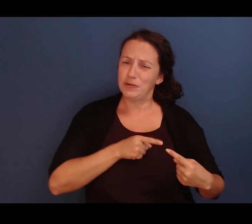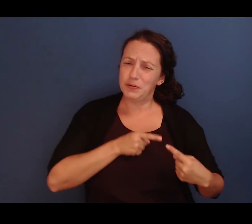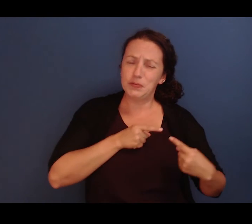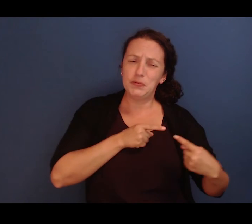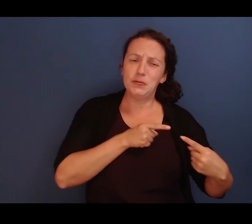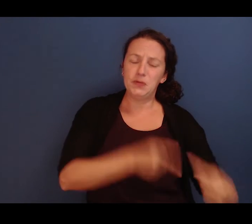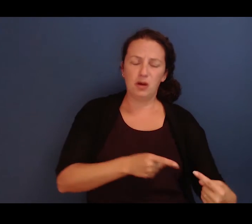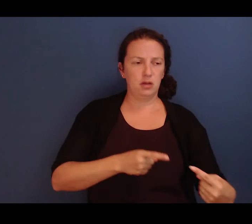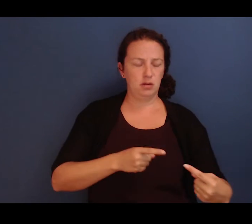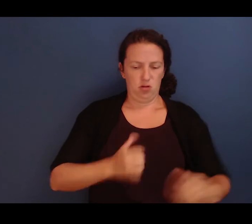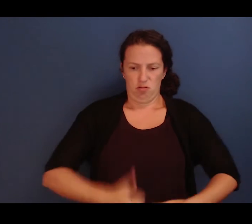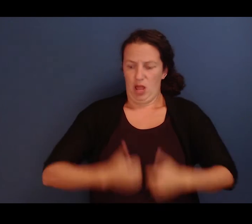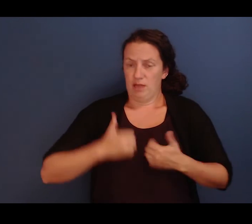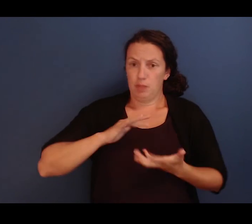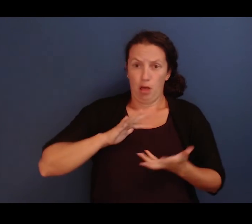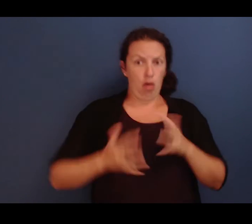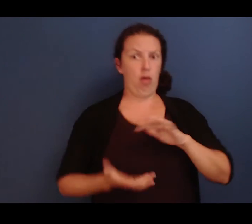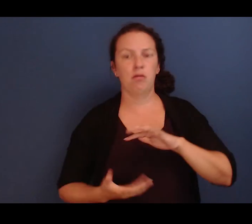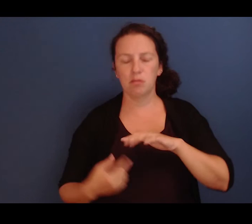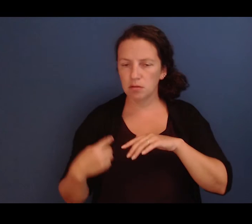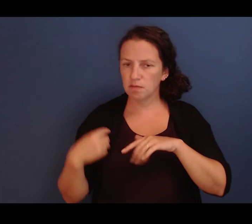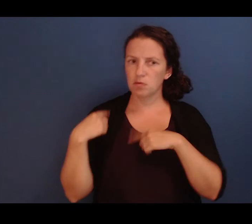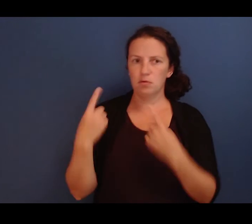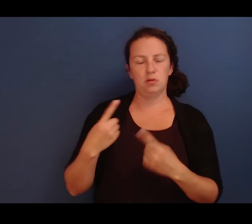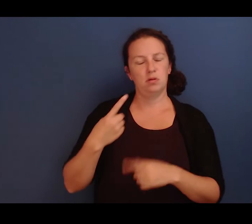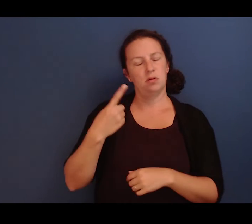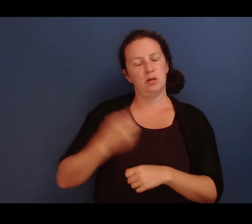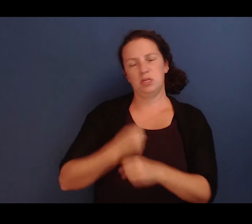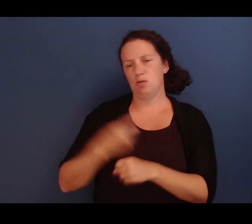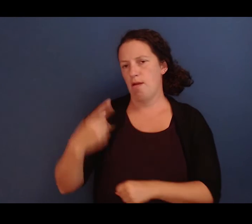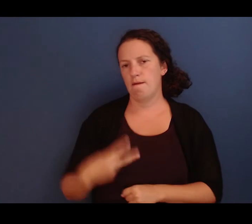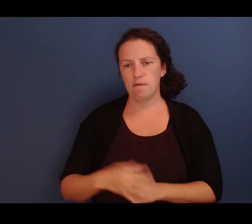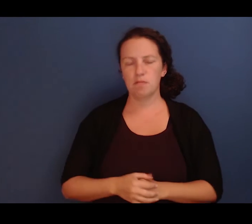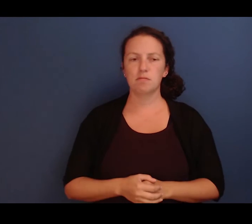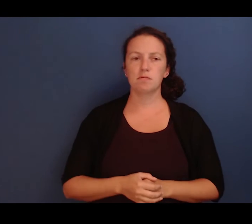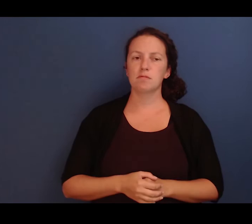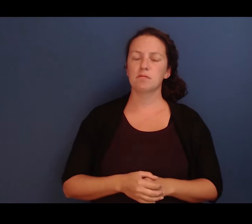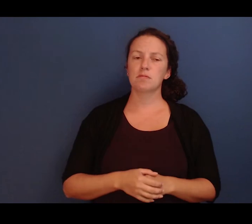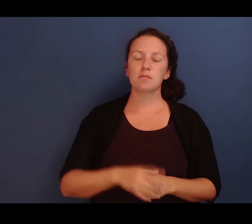lives have been upended during the last year and a half. Believe me when I say I feel your